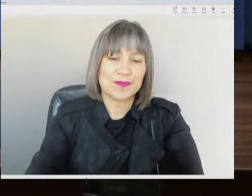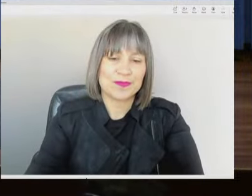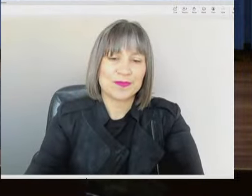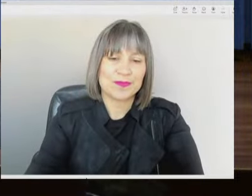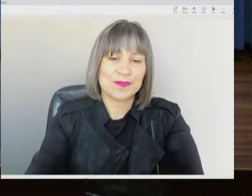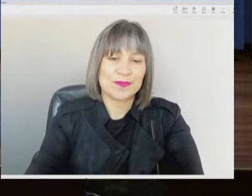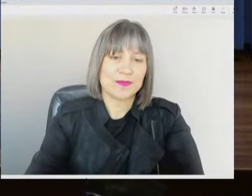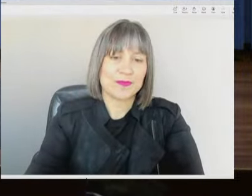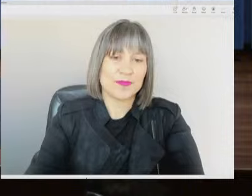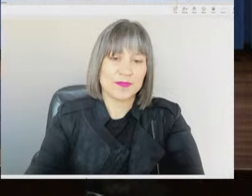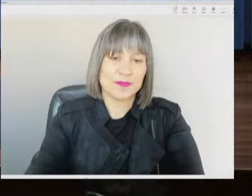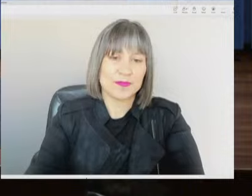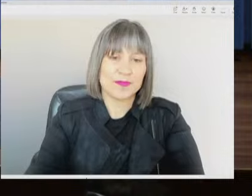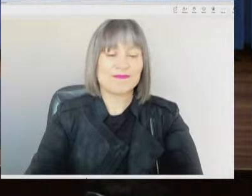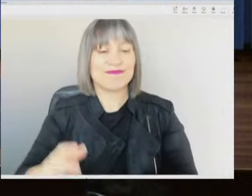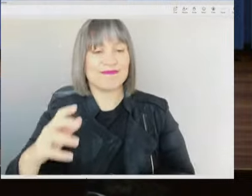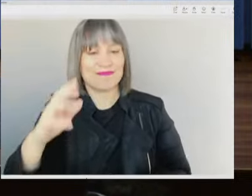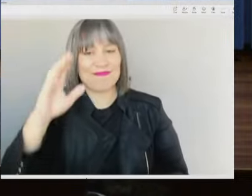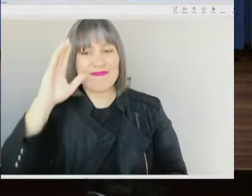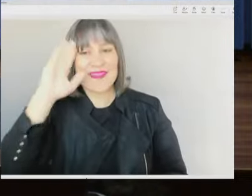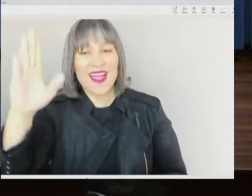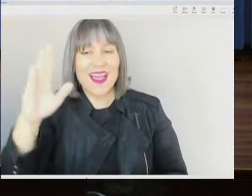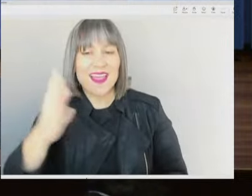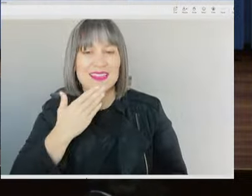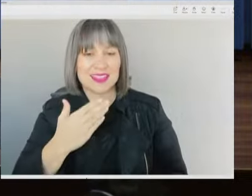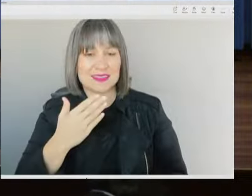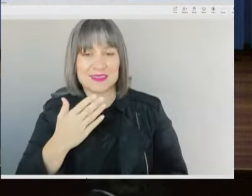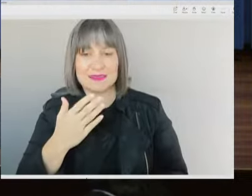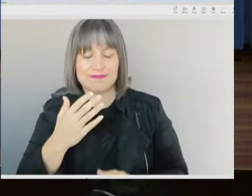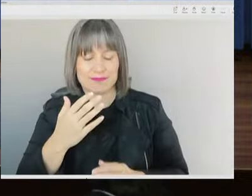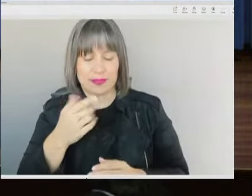Female Speaker: Hi, thanks for doing this. This question is either for Dr. Oz or for Dan.